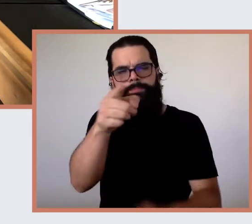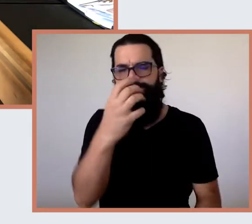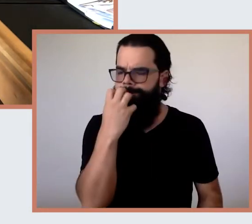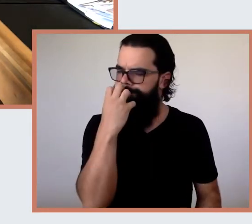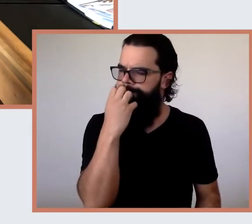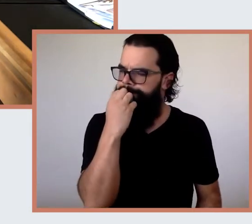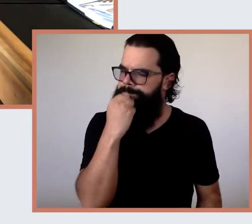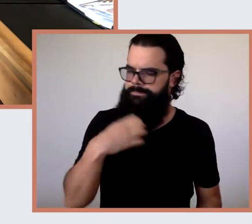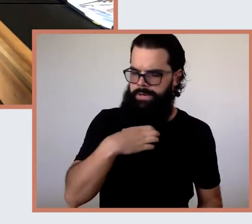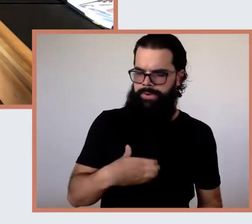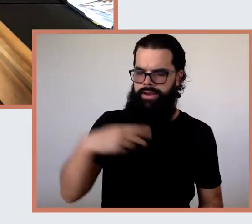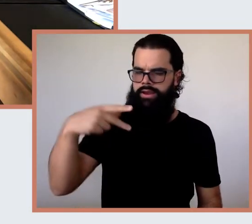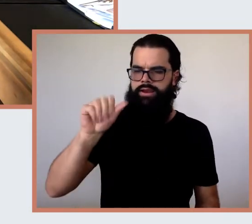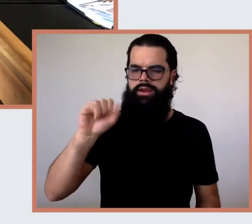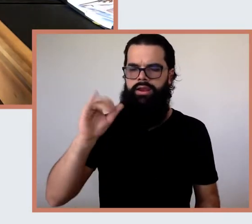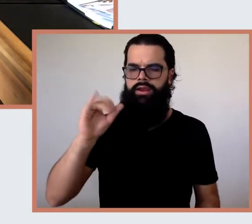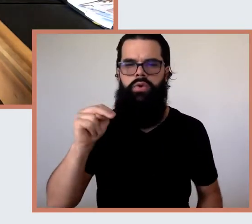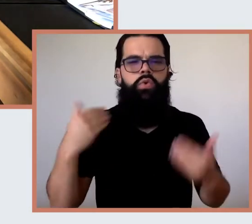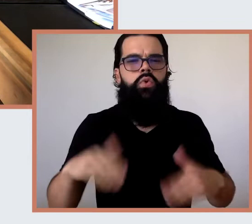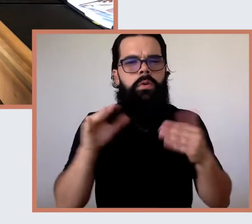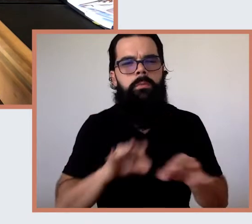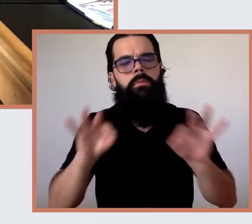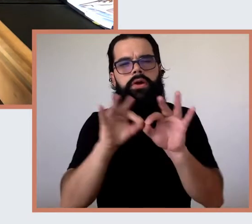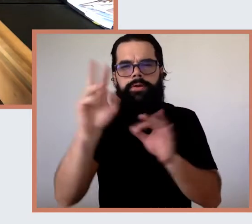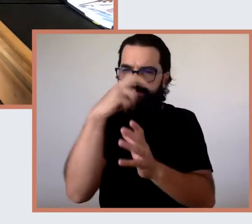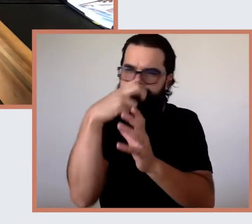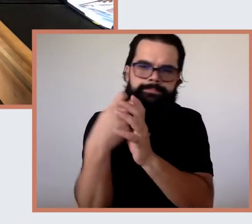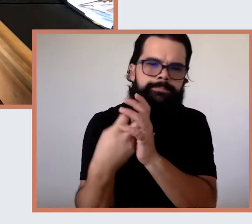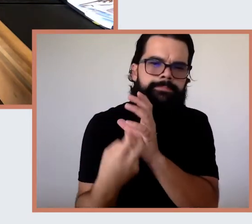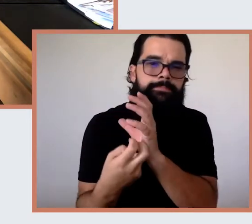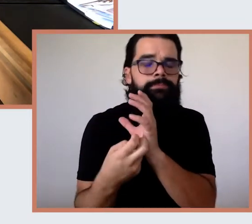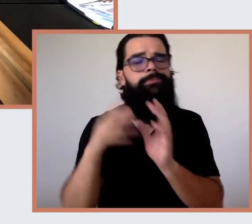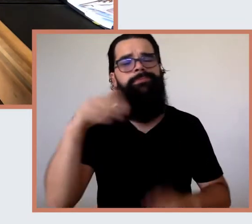So if you love it and you are passionate about it and you are driven,